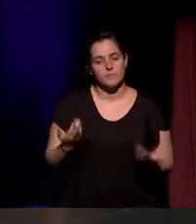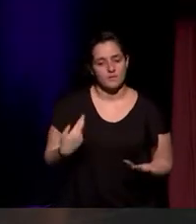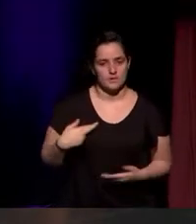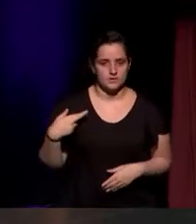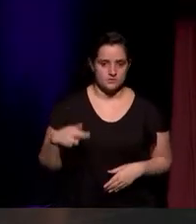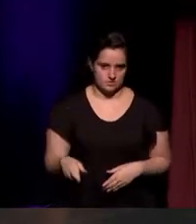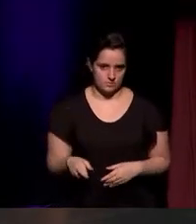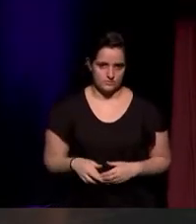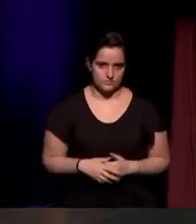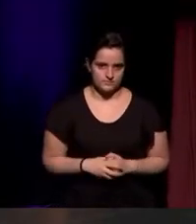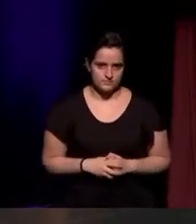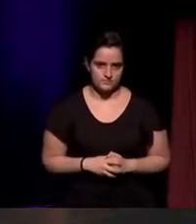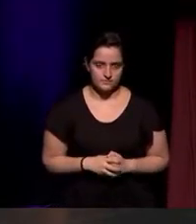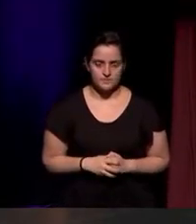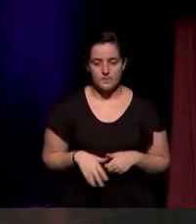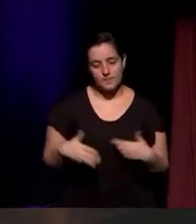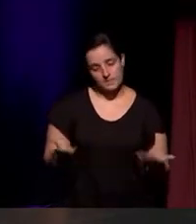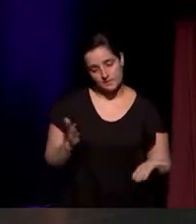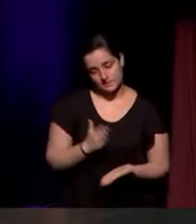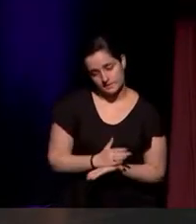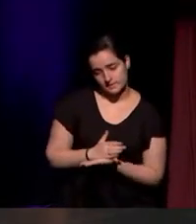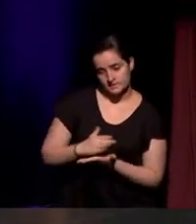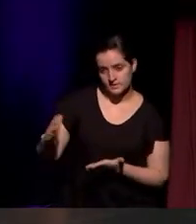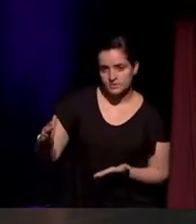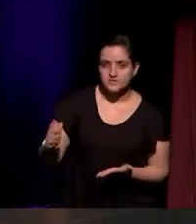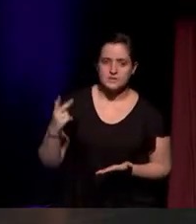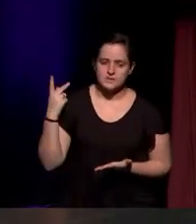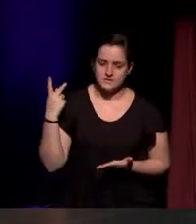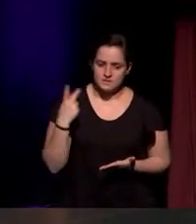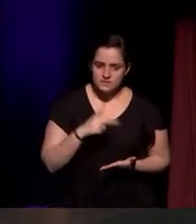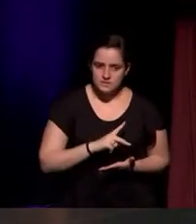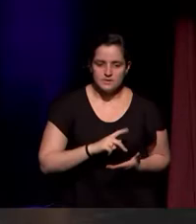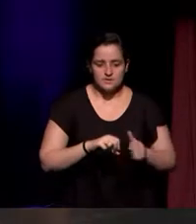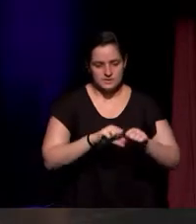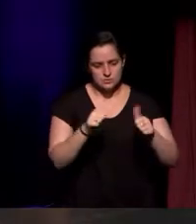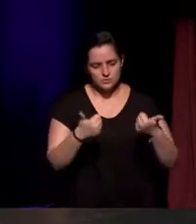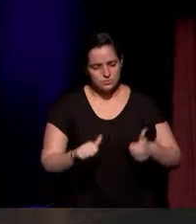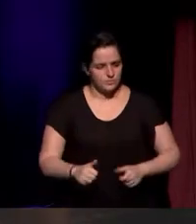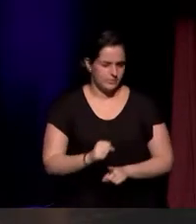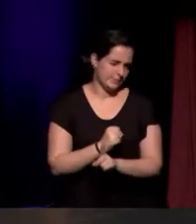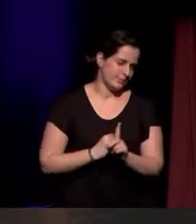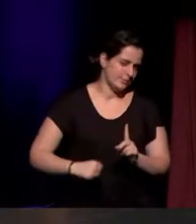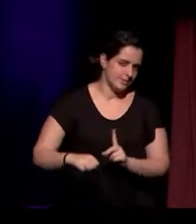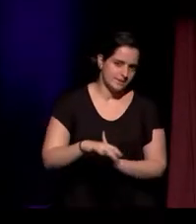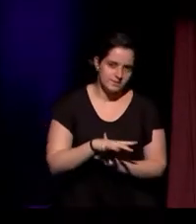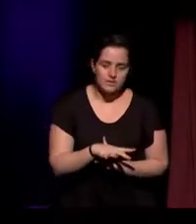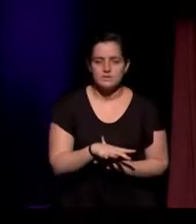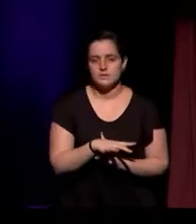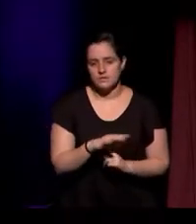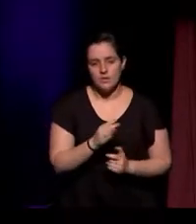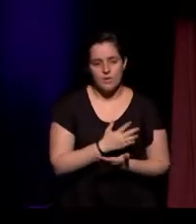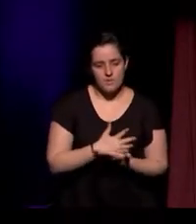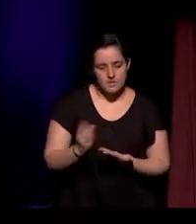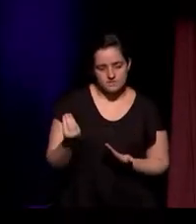And, from there, the social structures, they begin to be established, it is very crazy.